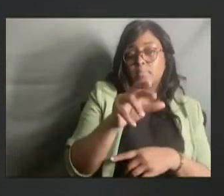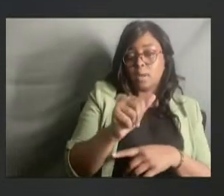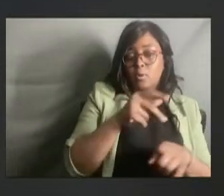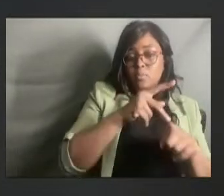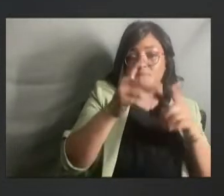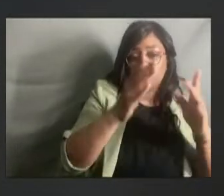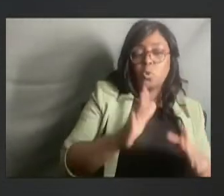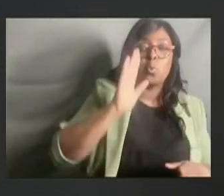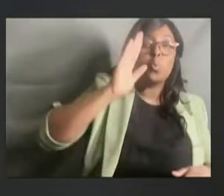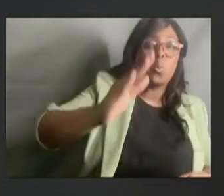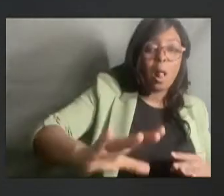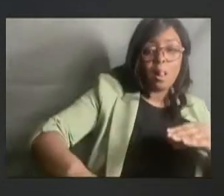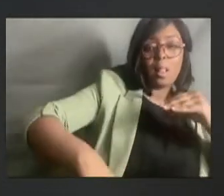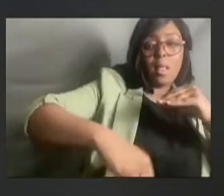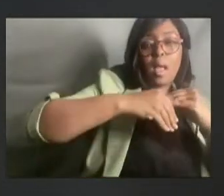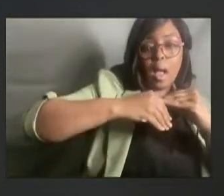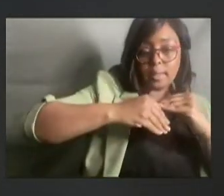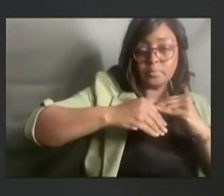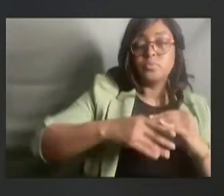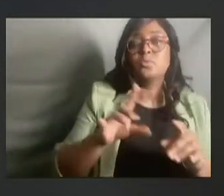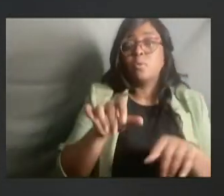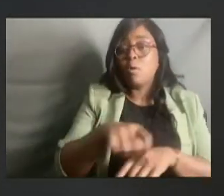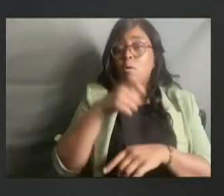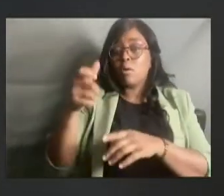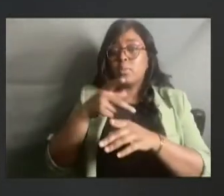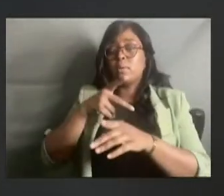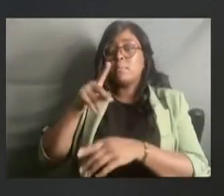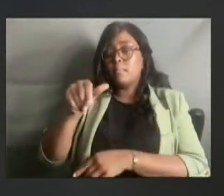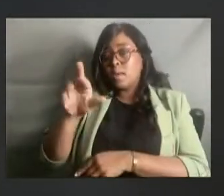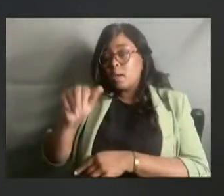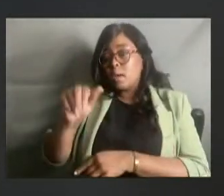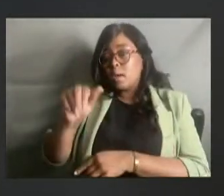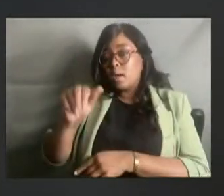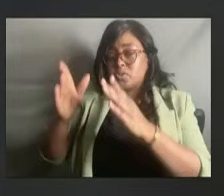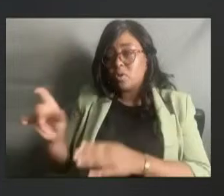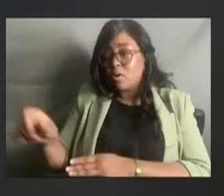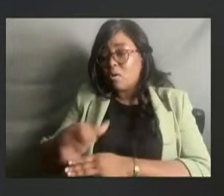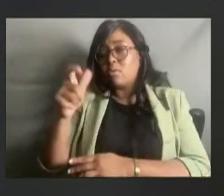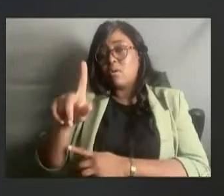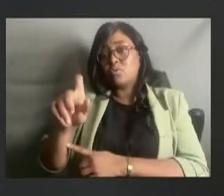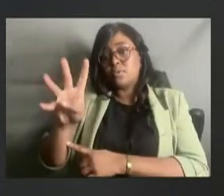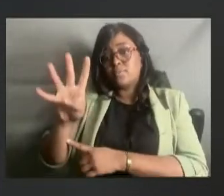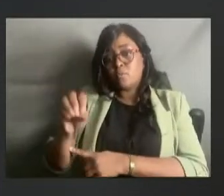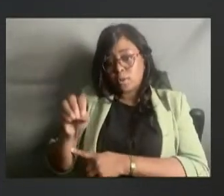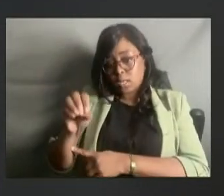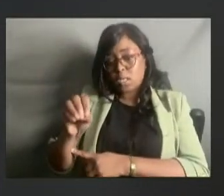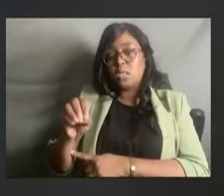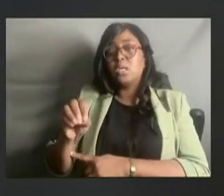accounts for 360 of the 500 paraprofessionals that will be